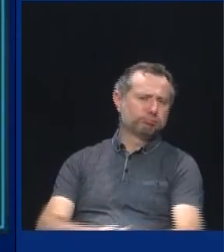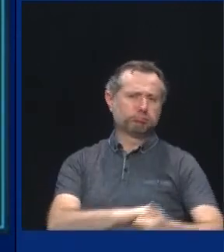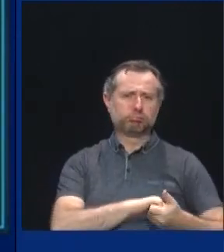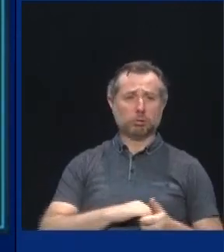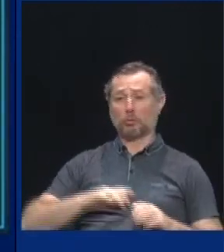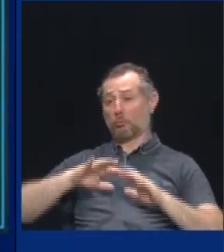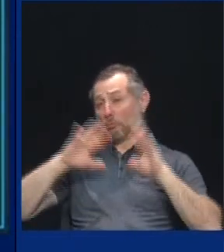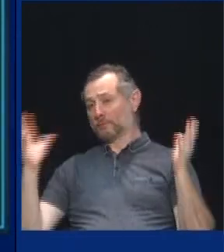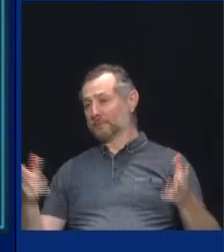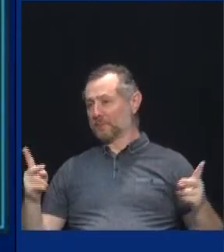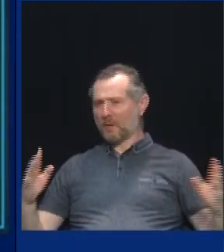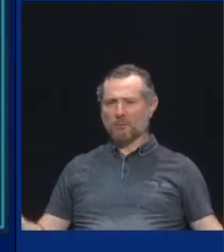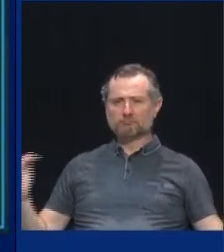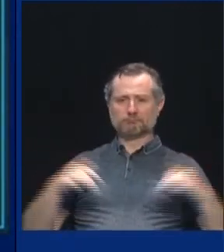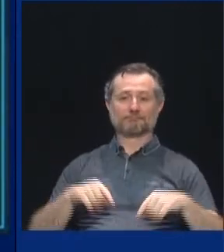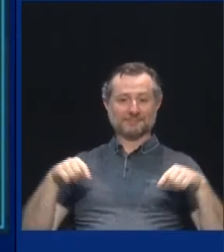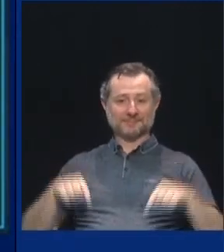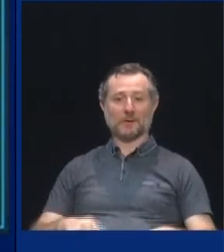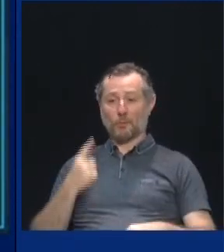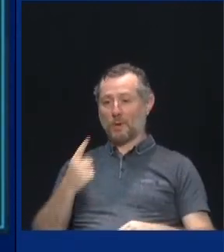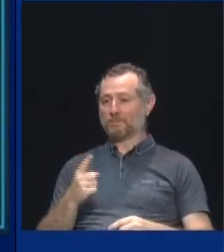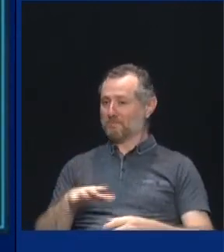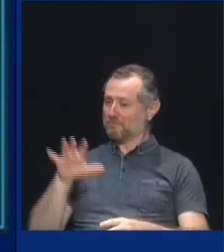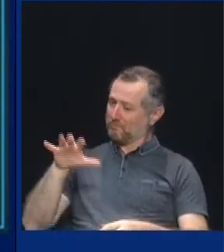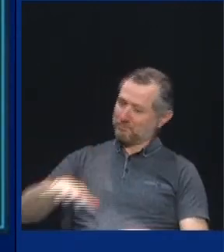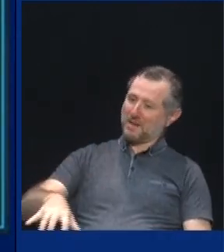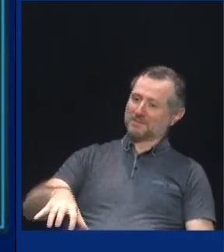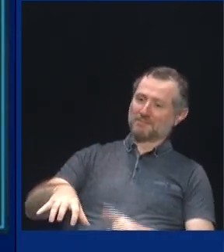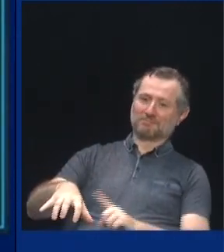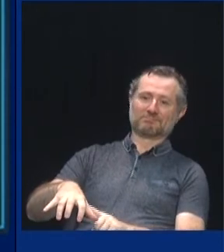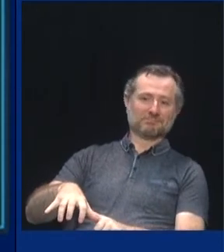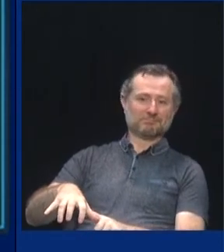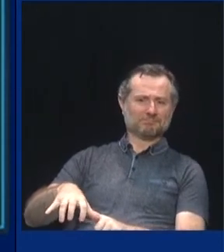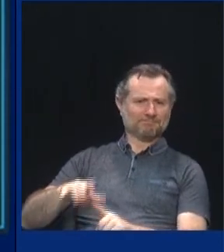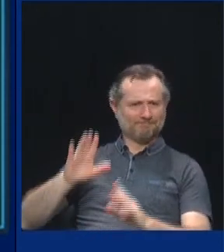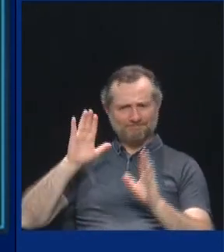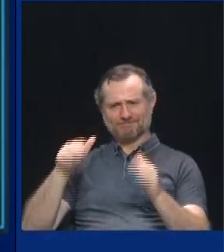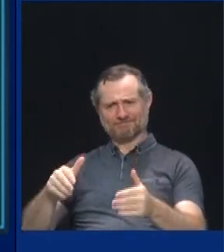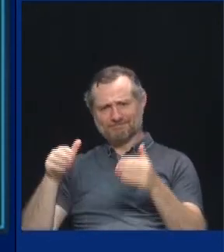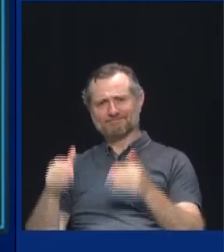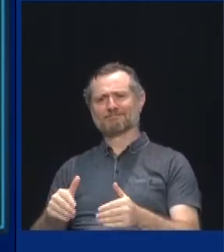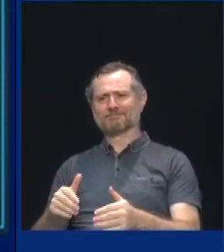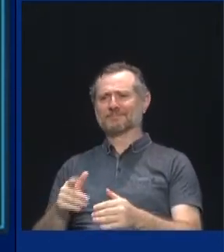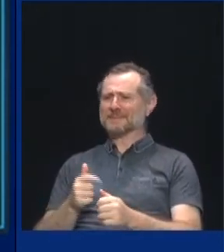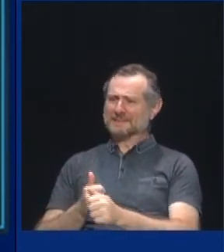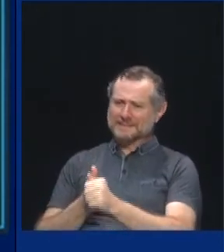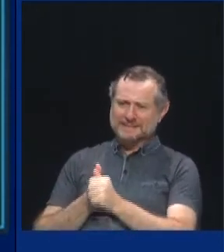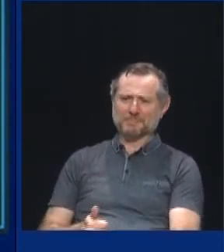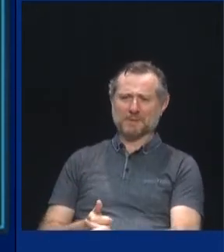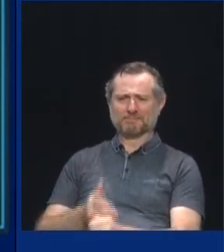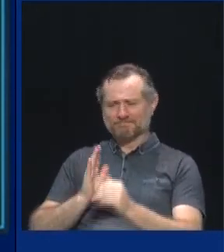OTHERWISE THIS DOESN'T WORK IF PEOPLE FROM ALL OVER THE GLOBE IN ONE PLACE, WE ARE UNITED.